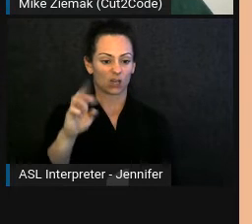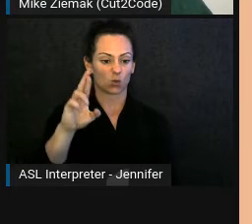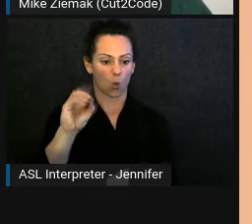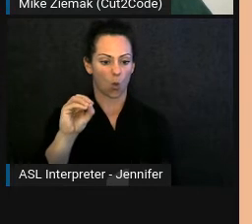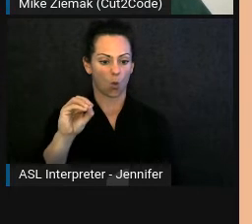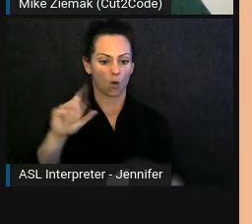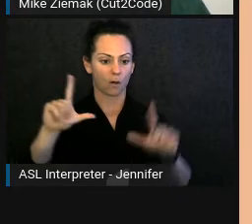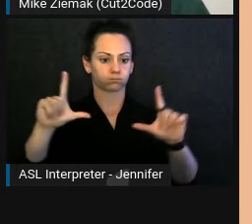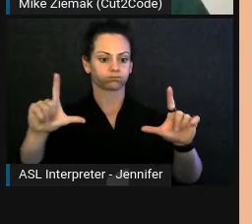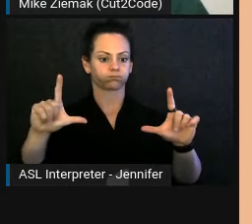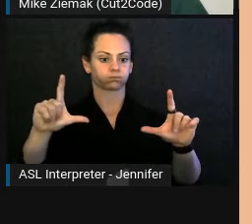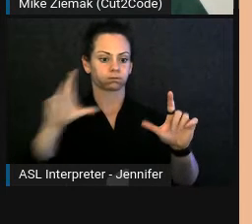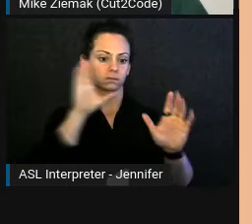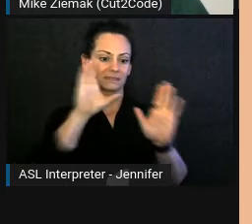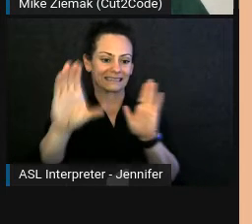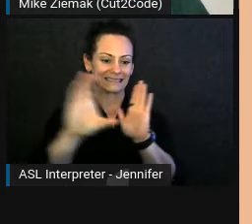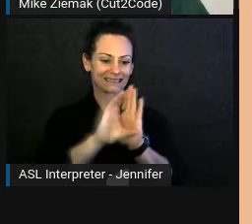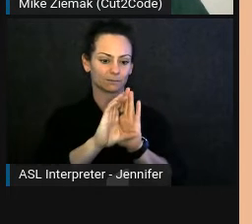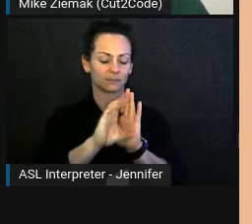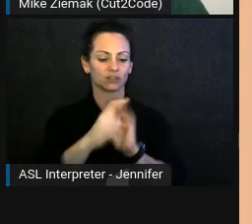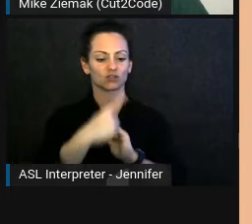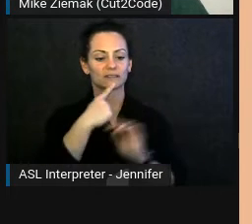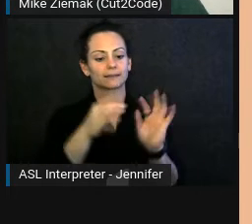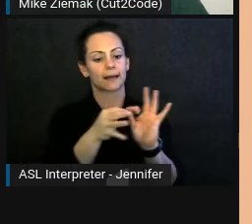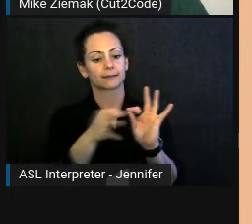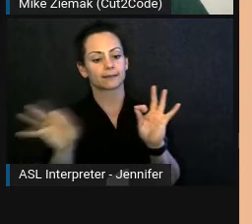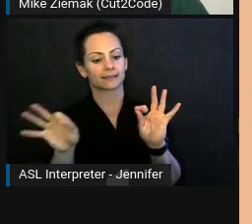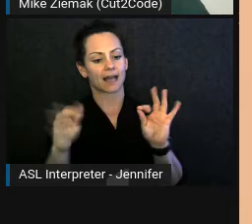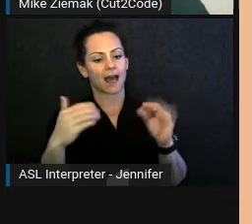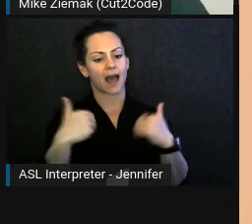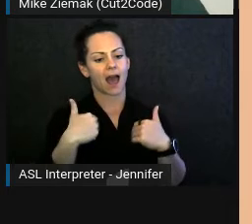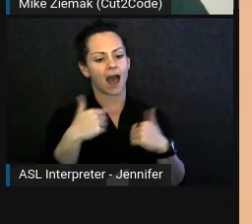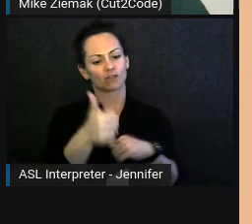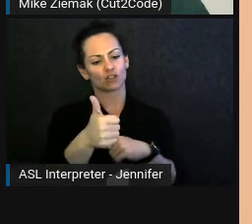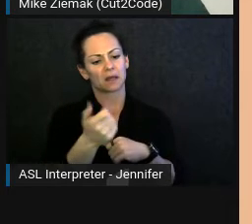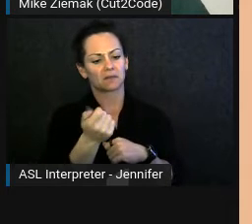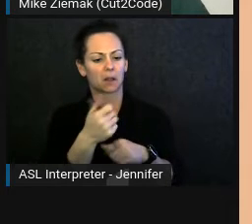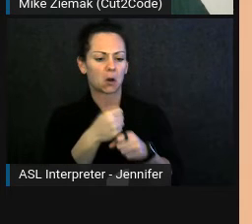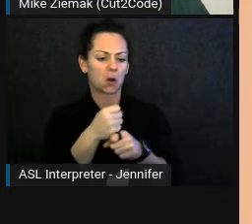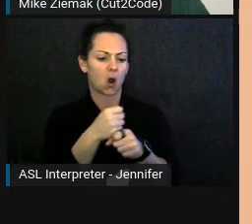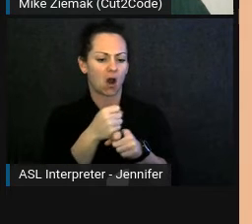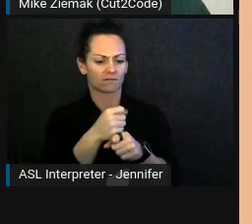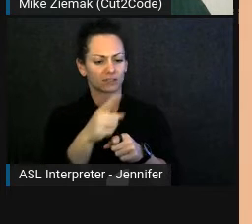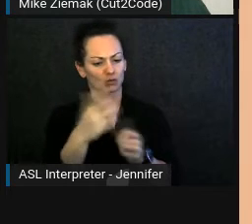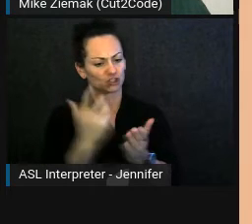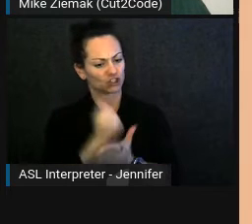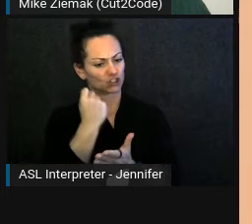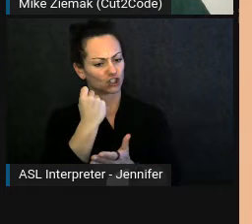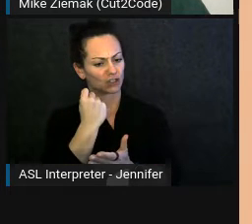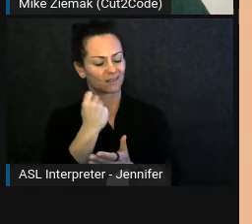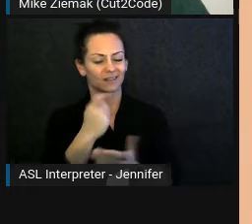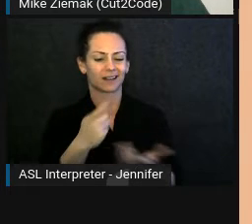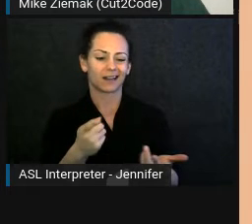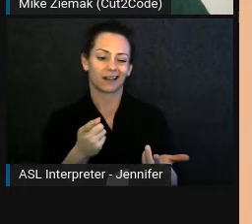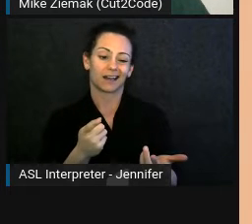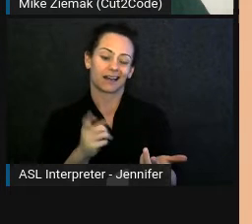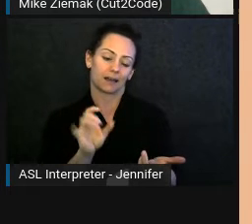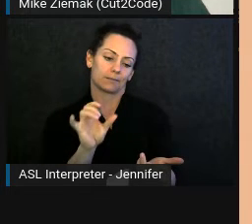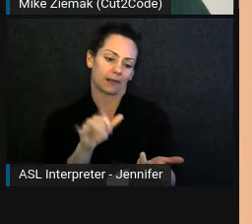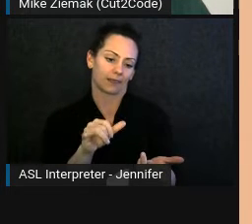The text reads, "Have yourself a little coffee, you deserve it." Beside the fact that it's cheesy and that the color contrast